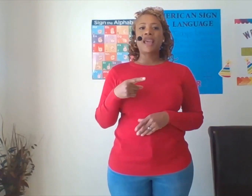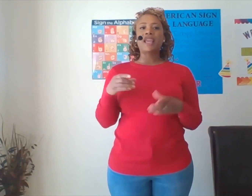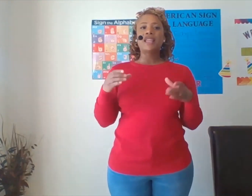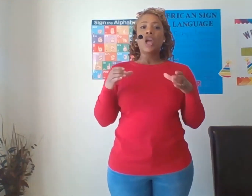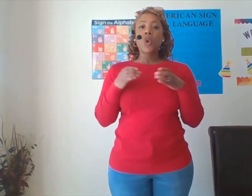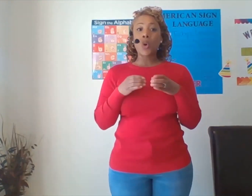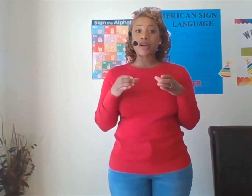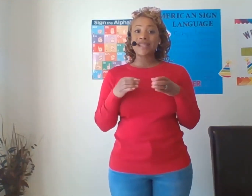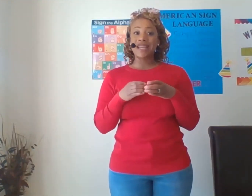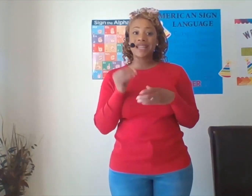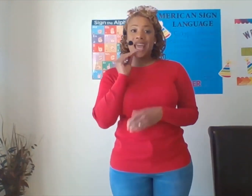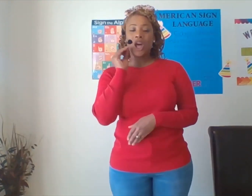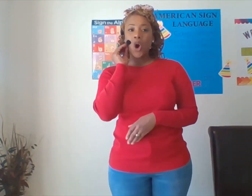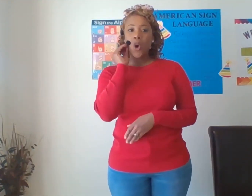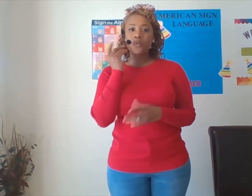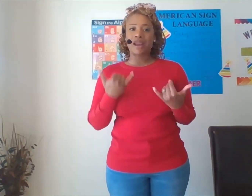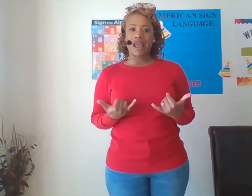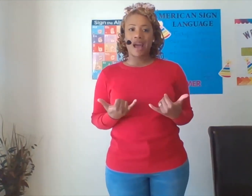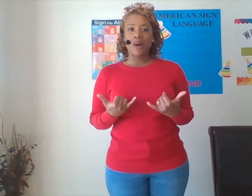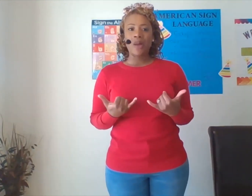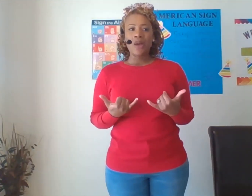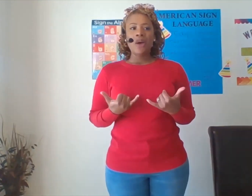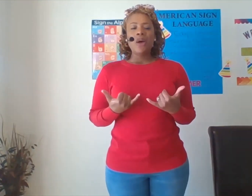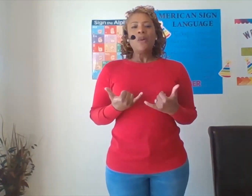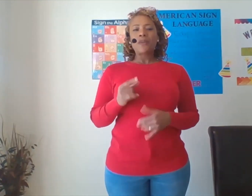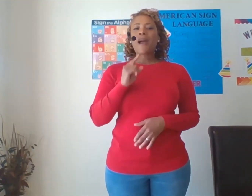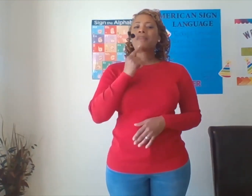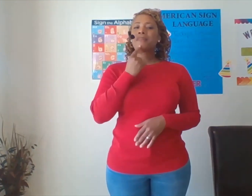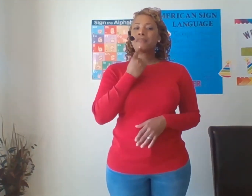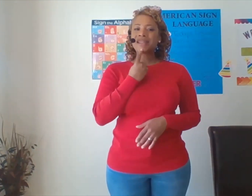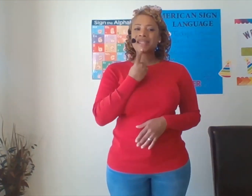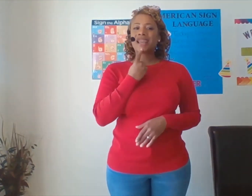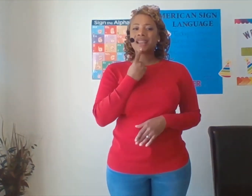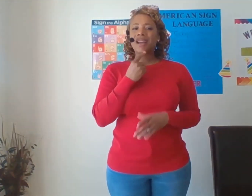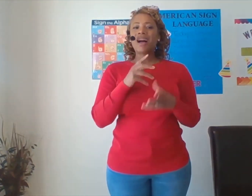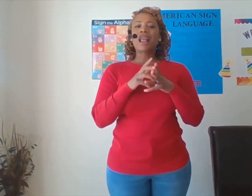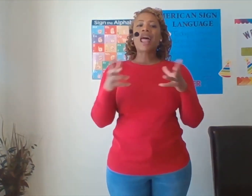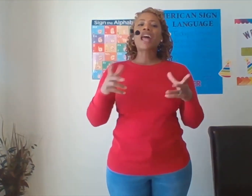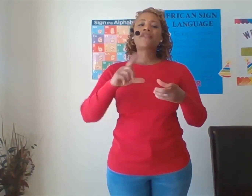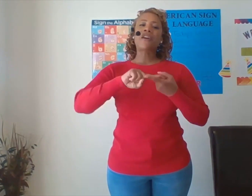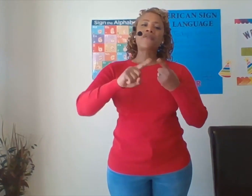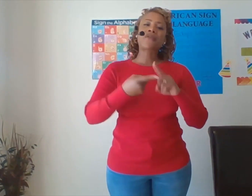quarantined at home right now we're probably missing a lot of our friends